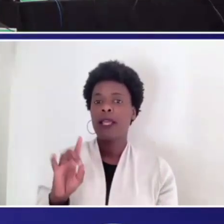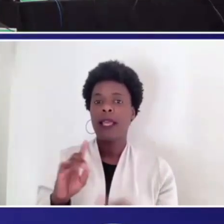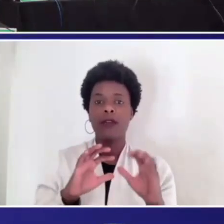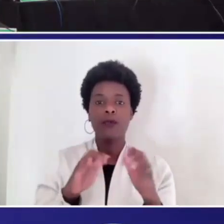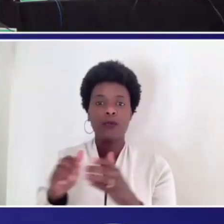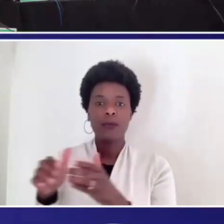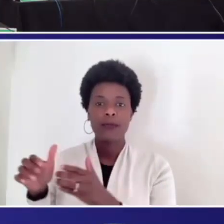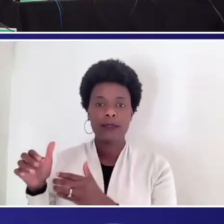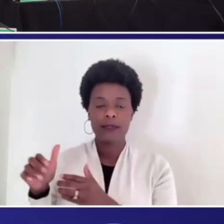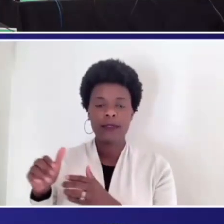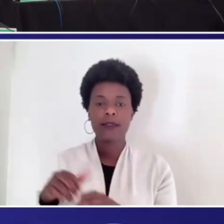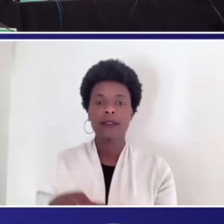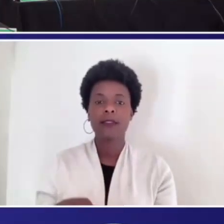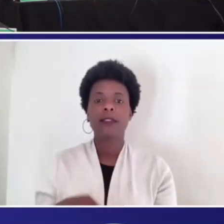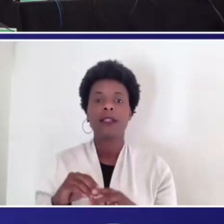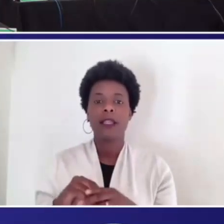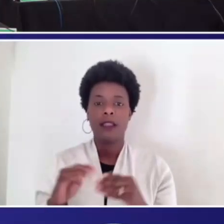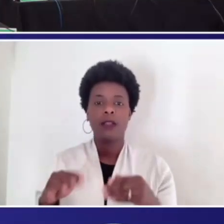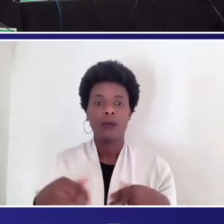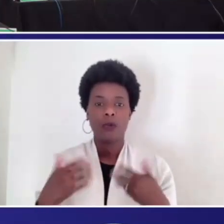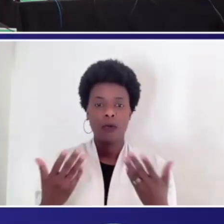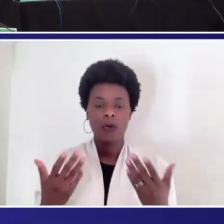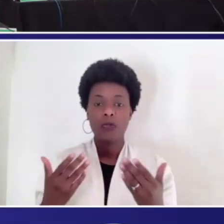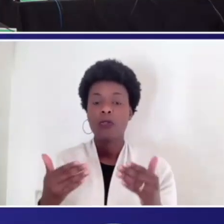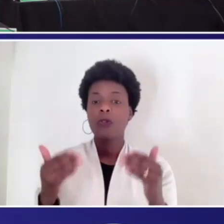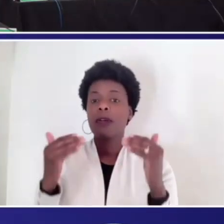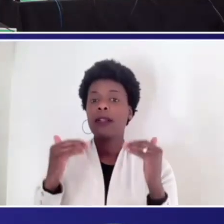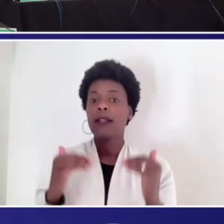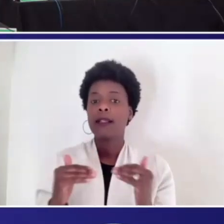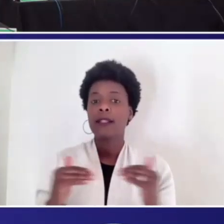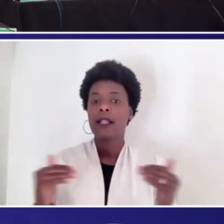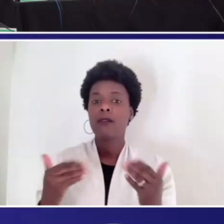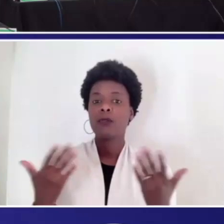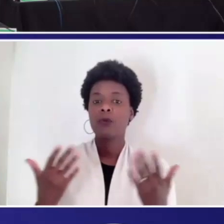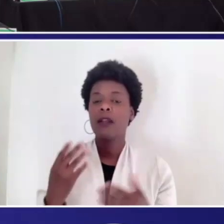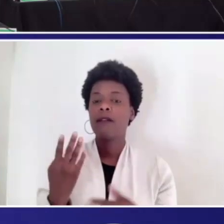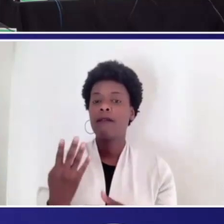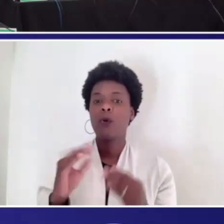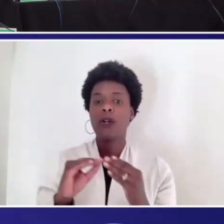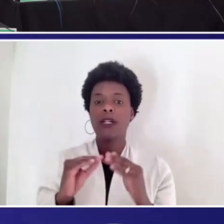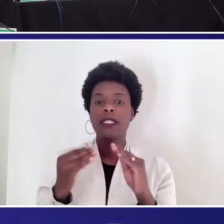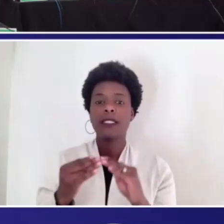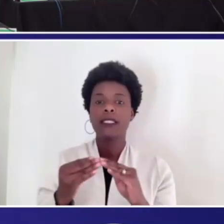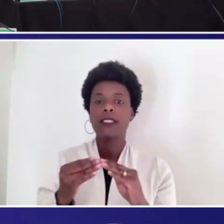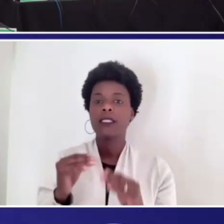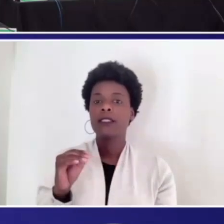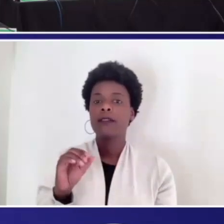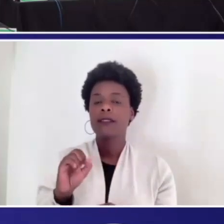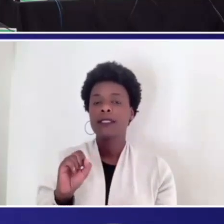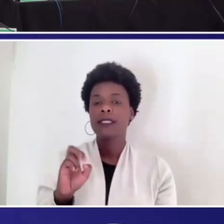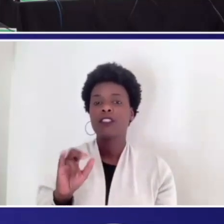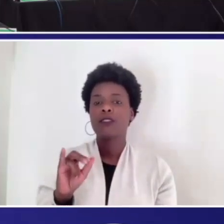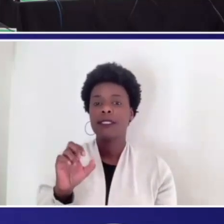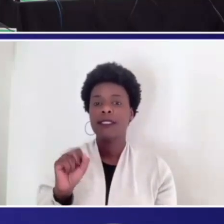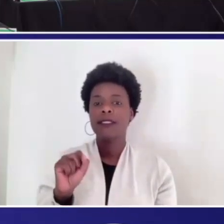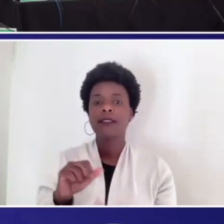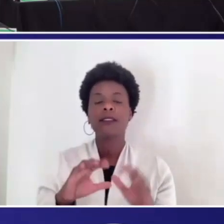proposal. The next level down called the four-digit series are groupings within that